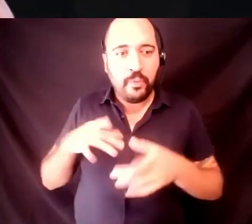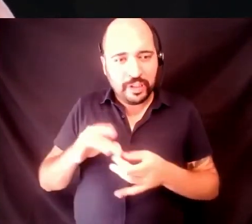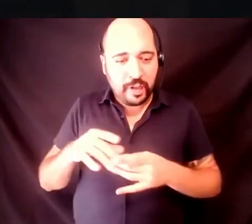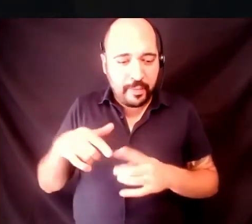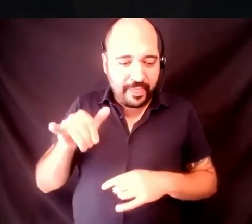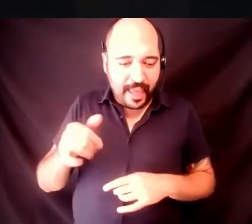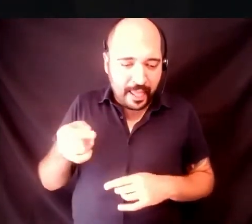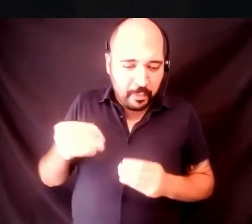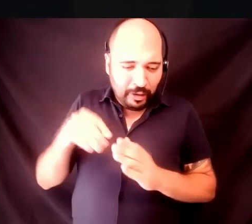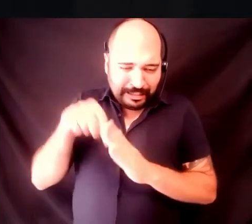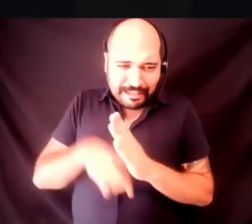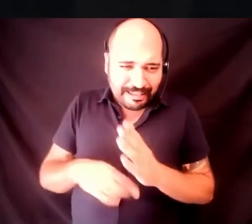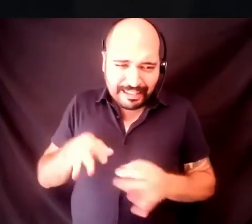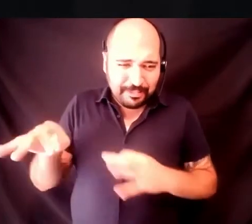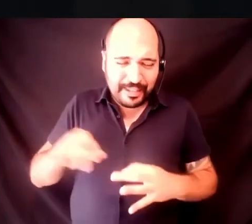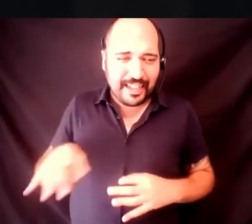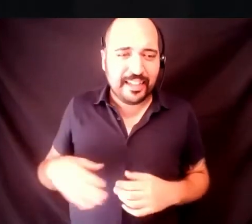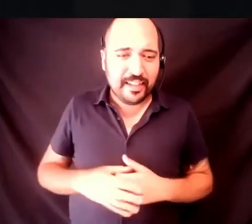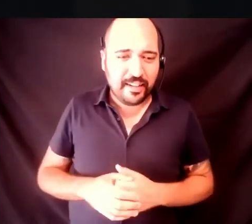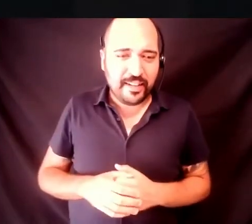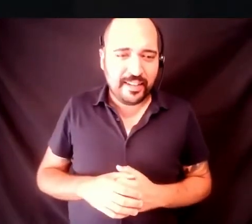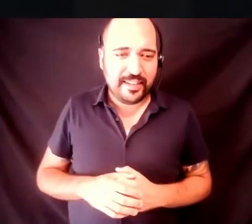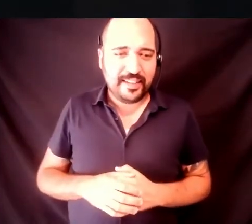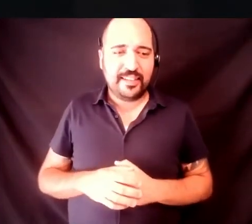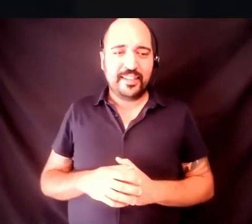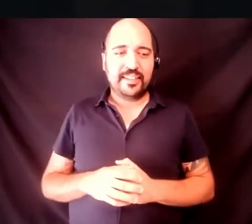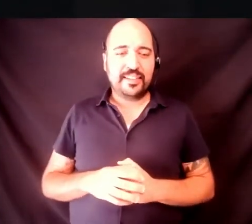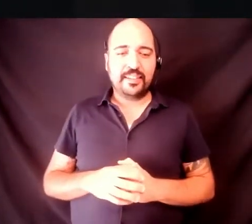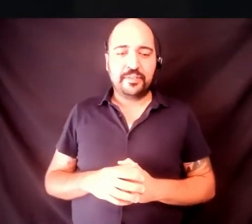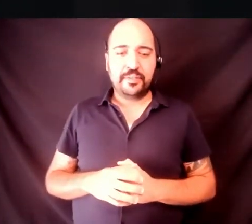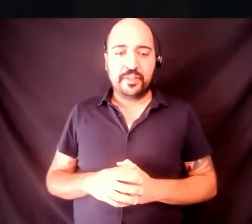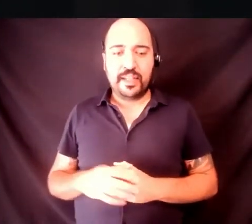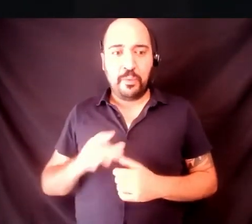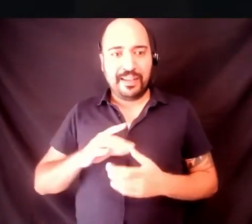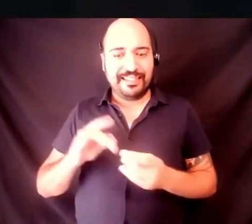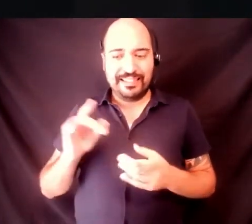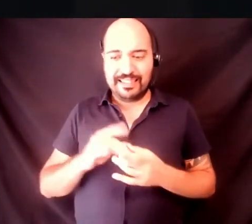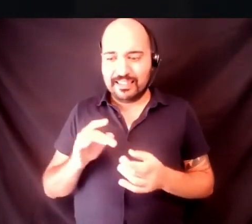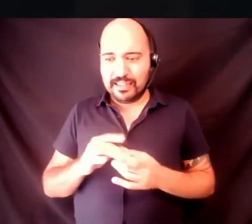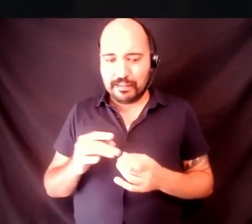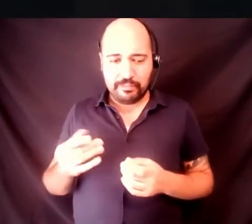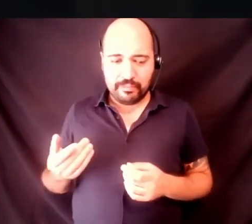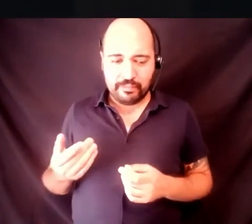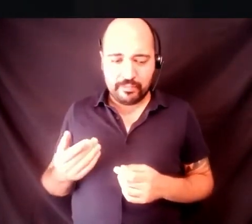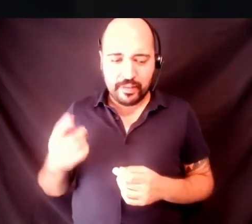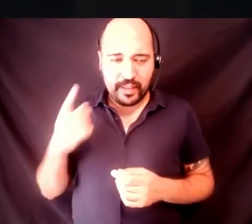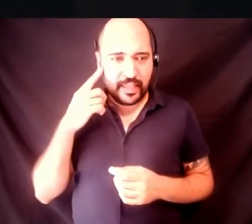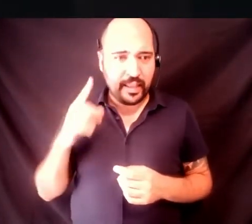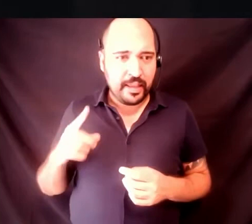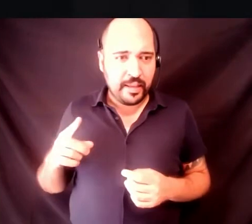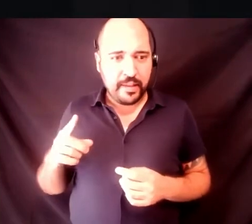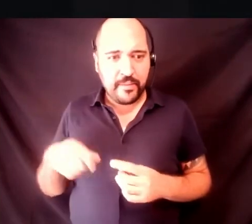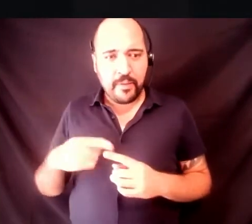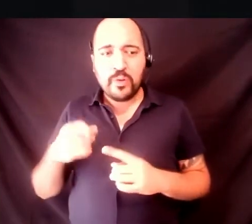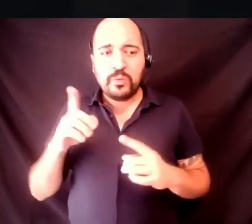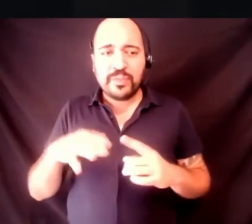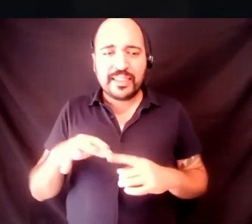Yeah. You know, it's the same. When you think about calming, you use the frequency of C, which is the root chakra.